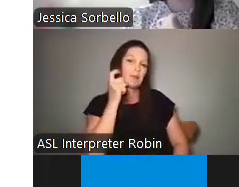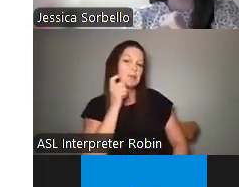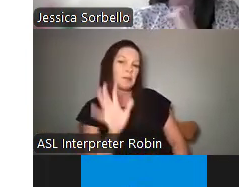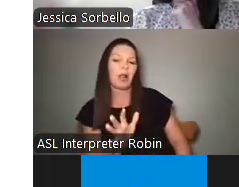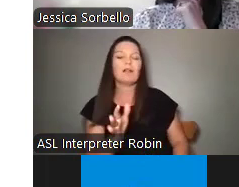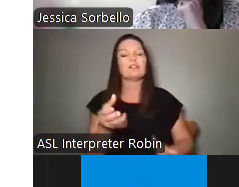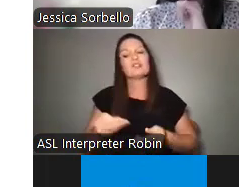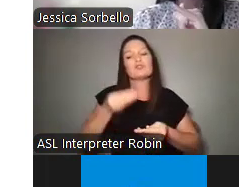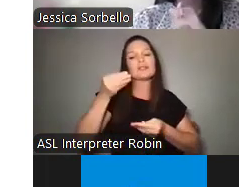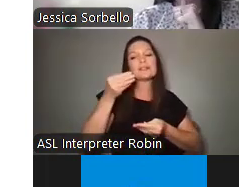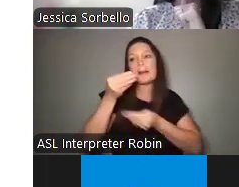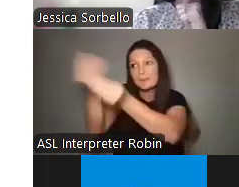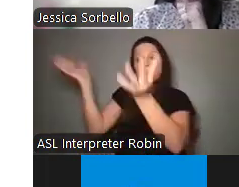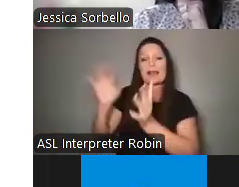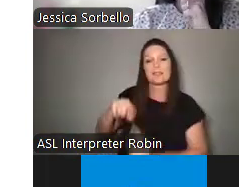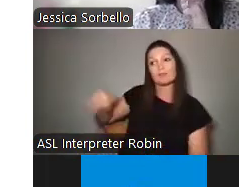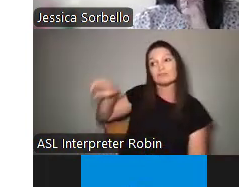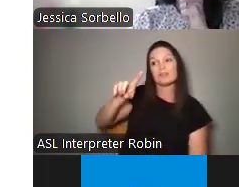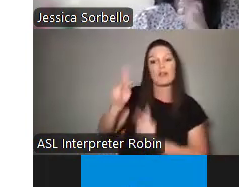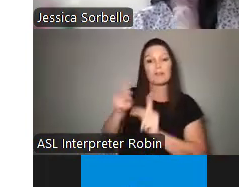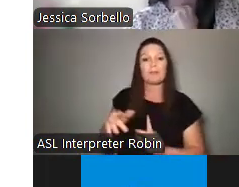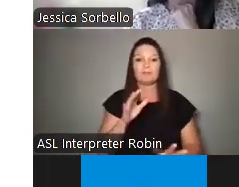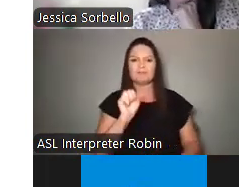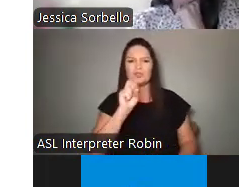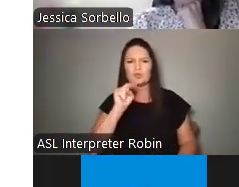that I personally got more than one bag because I went to